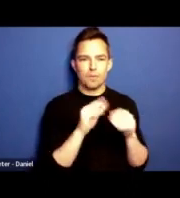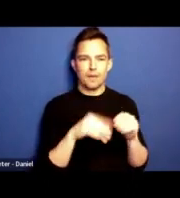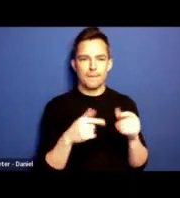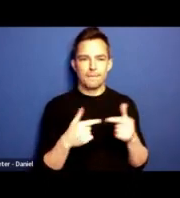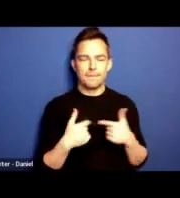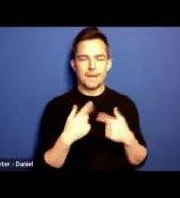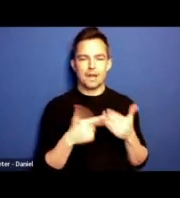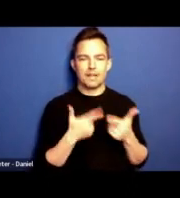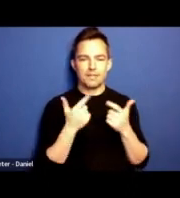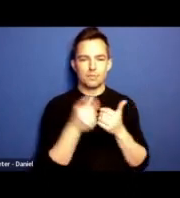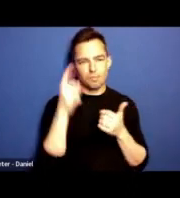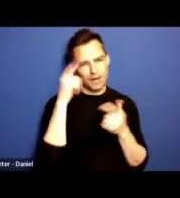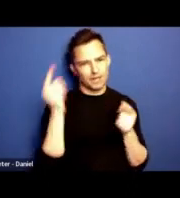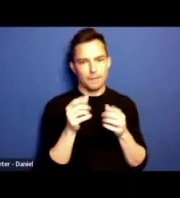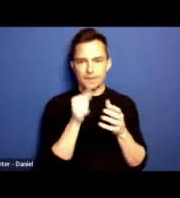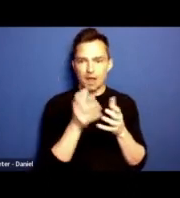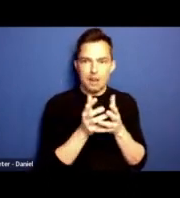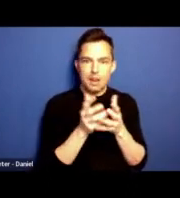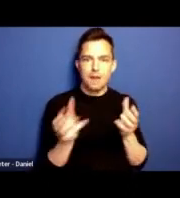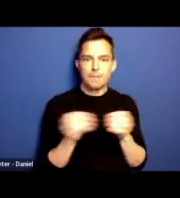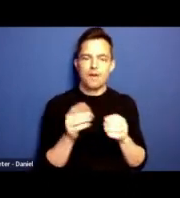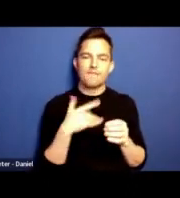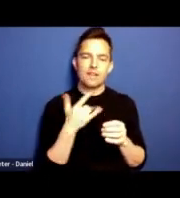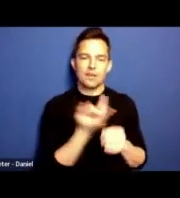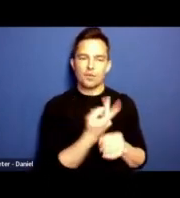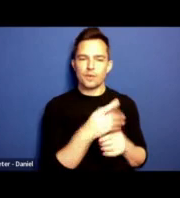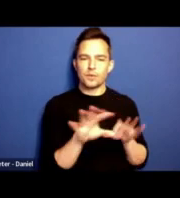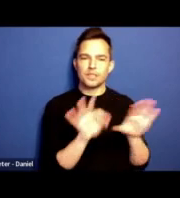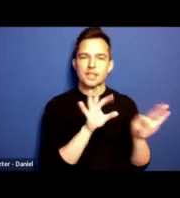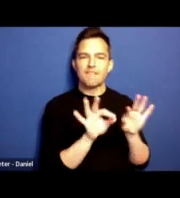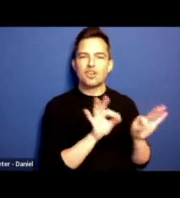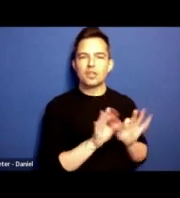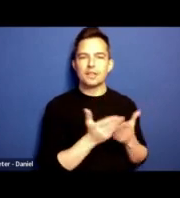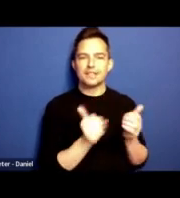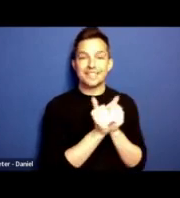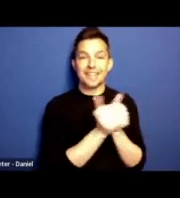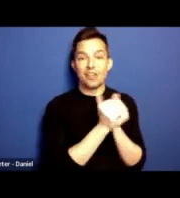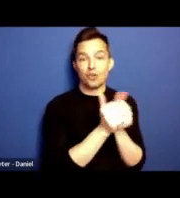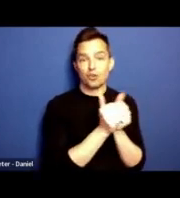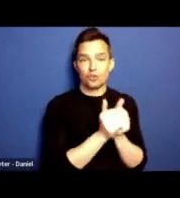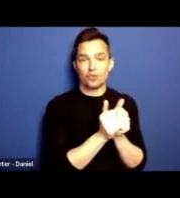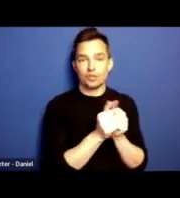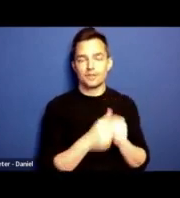injury, but not too much more. And it felt like we discovered some things together. So that